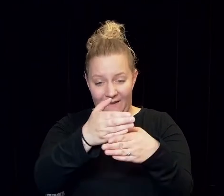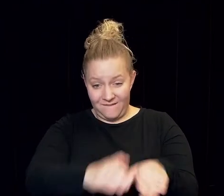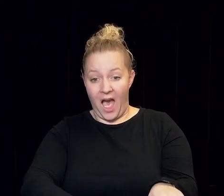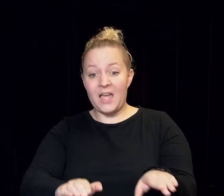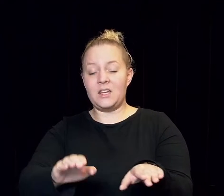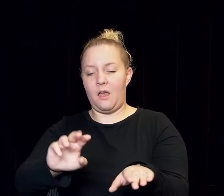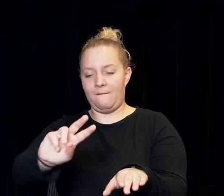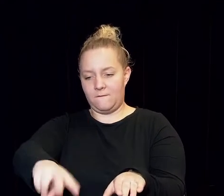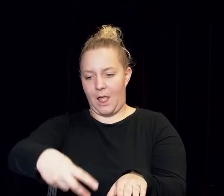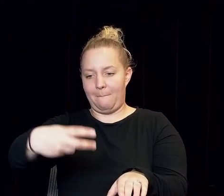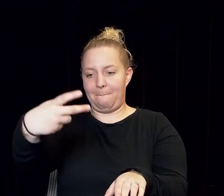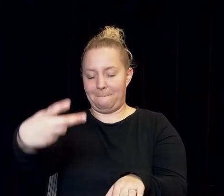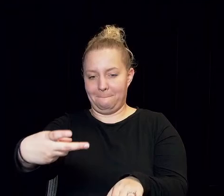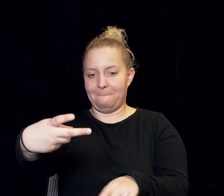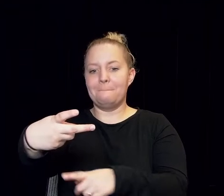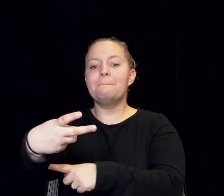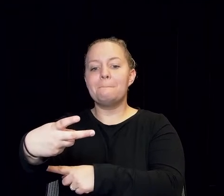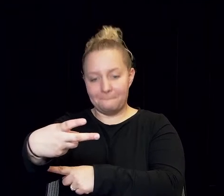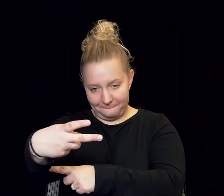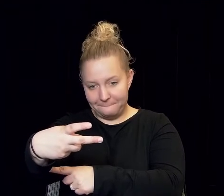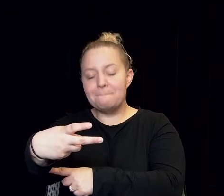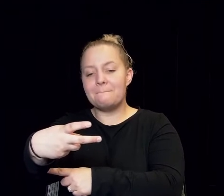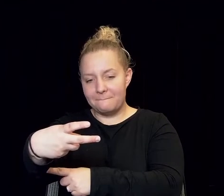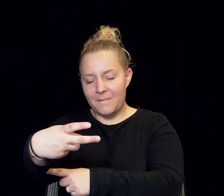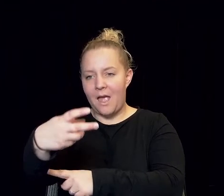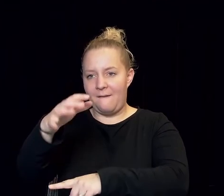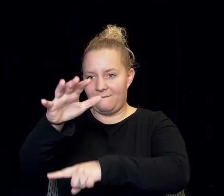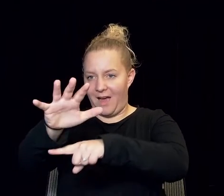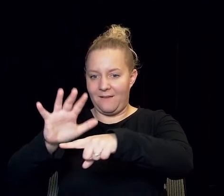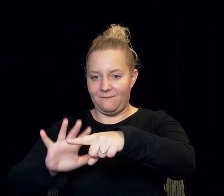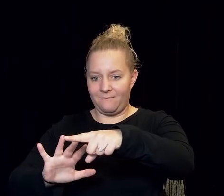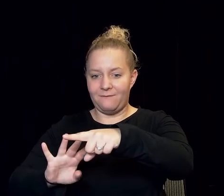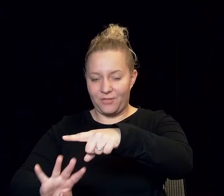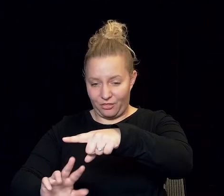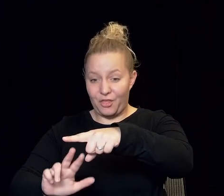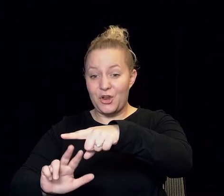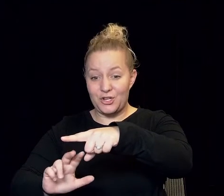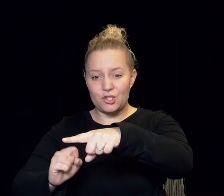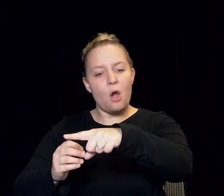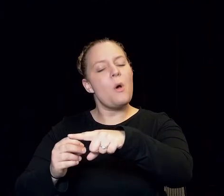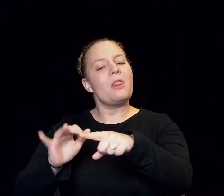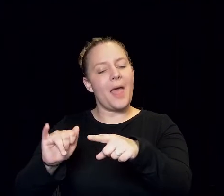And then you flip, flip the fraction. So, the flip means the numerator goes to the denominator,